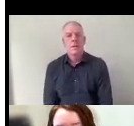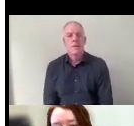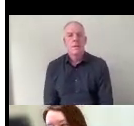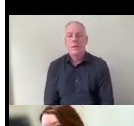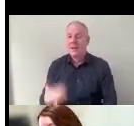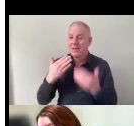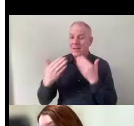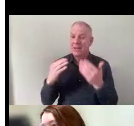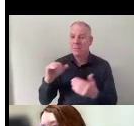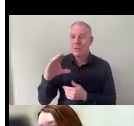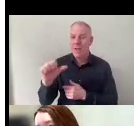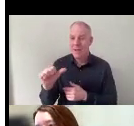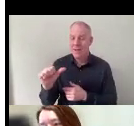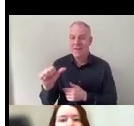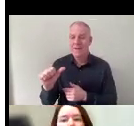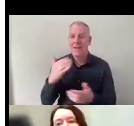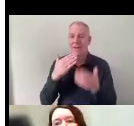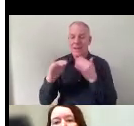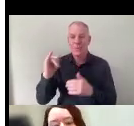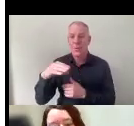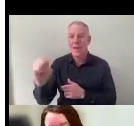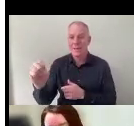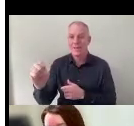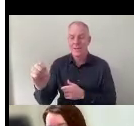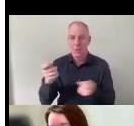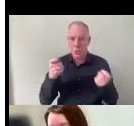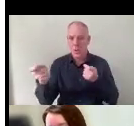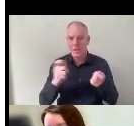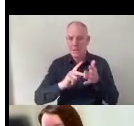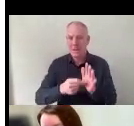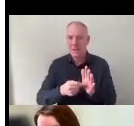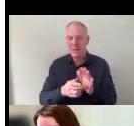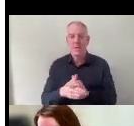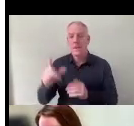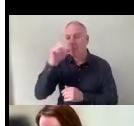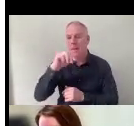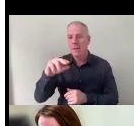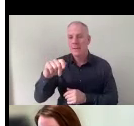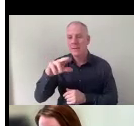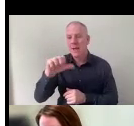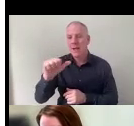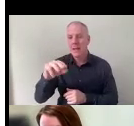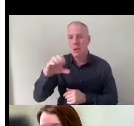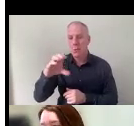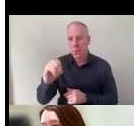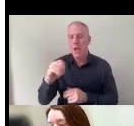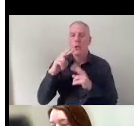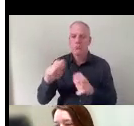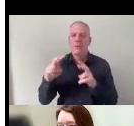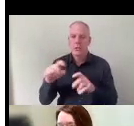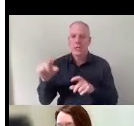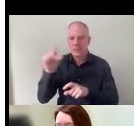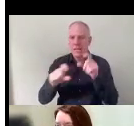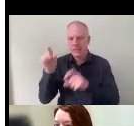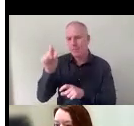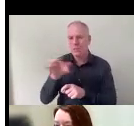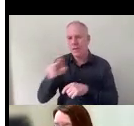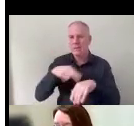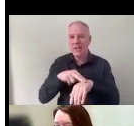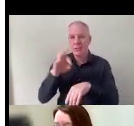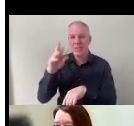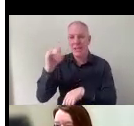much, Maria and Thank you, Joanne, for coordinating this. So my name is Natalia Macro, and I am the research scientist at the National Gallery of Ireland. I started